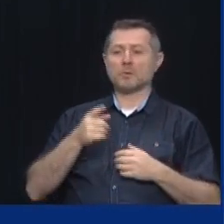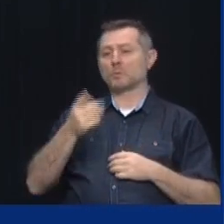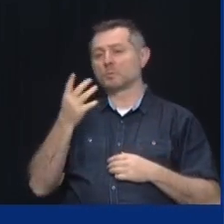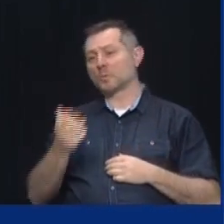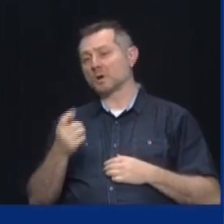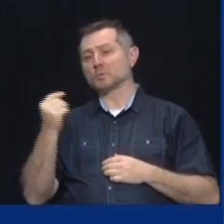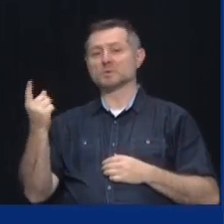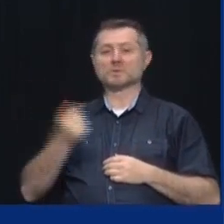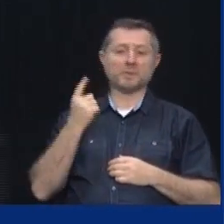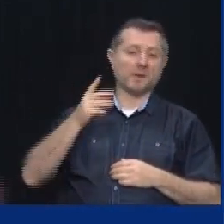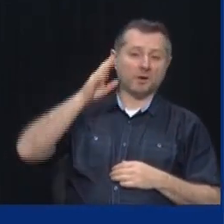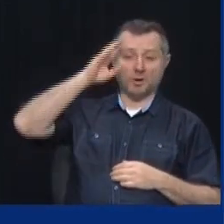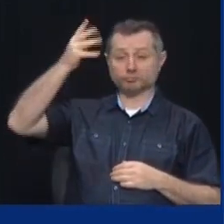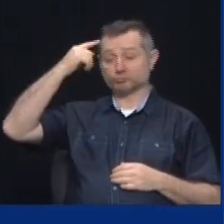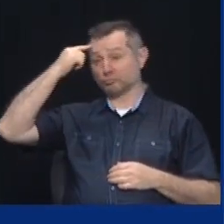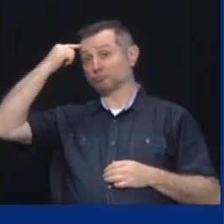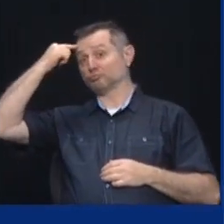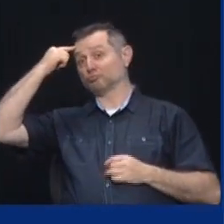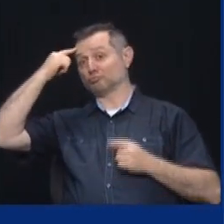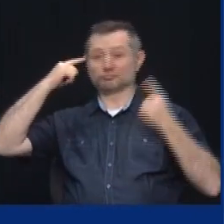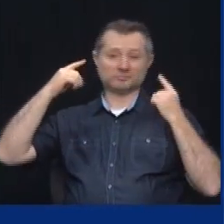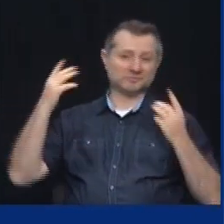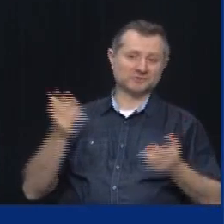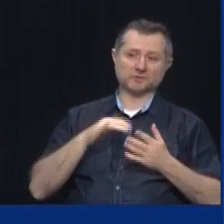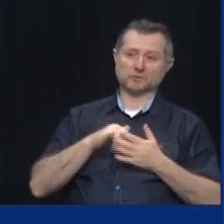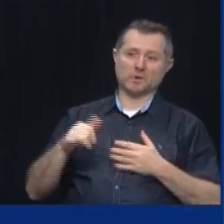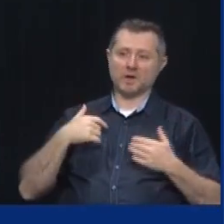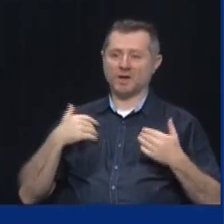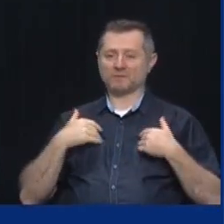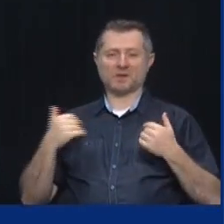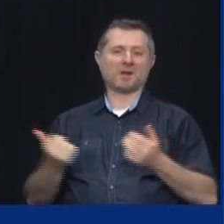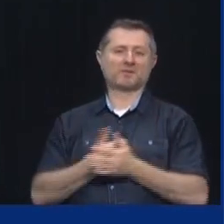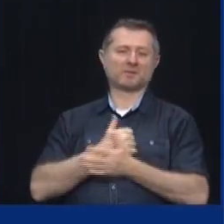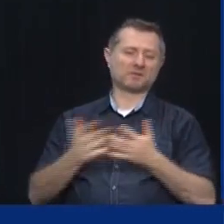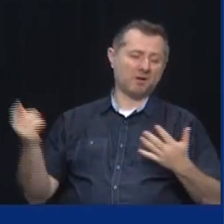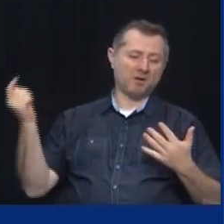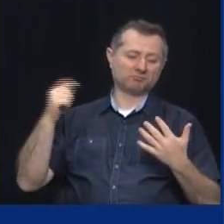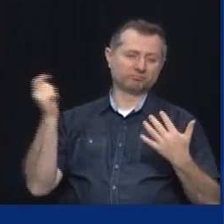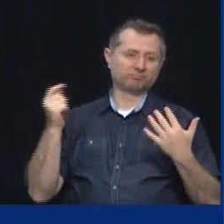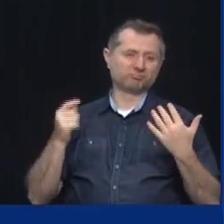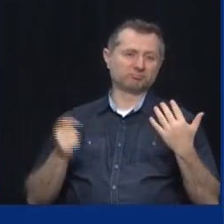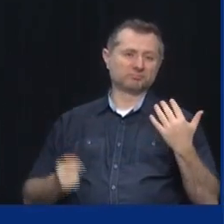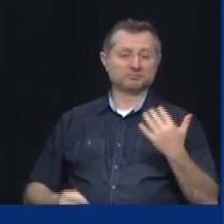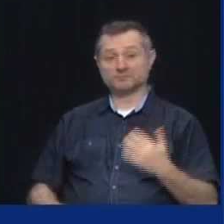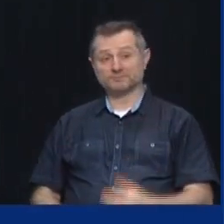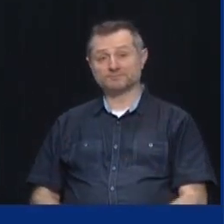NEW YORK AND I BELIEVE IN THE PRODUCT THAT WE HAVE HERE IN THE STATE OF NEW YORK.